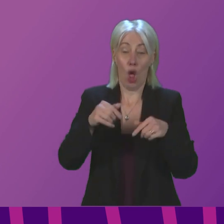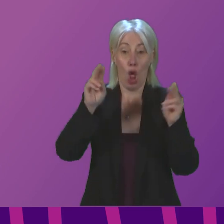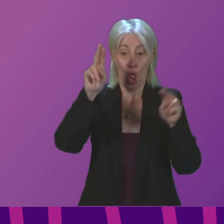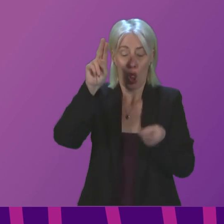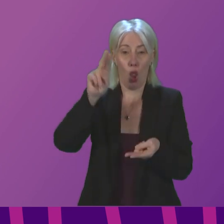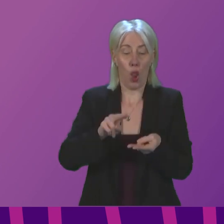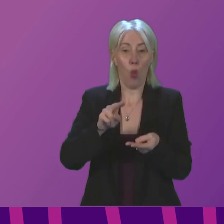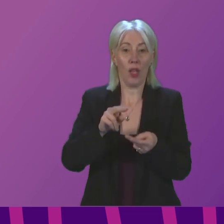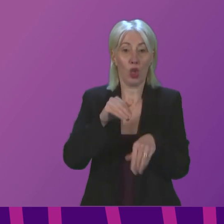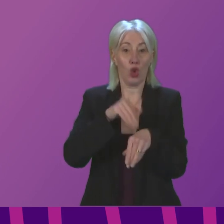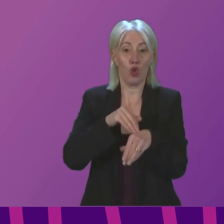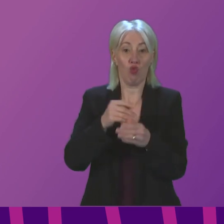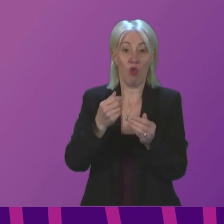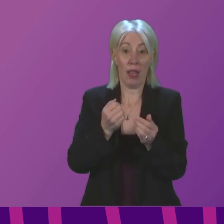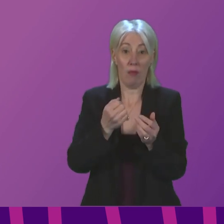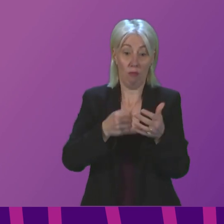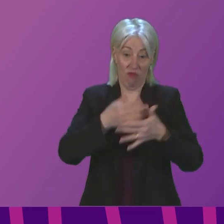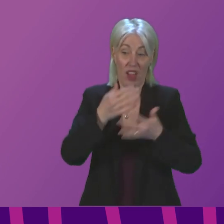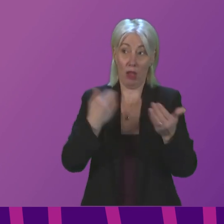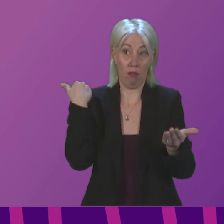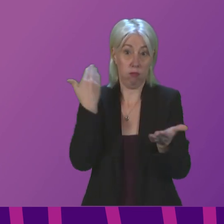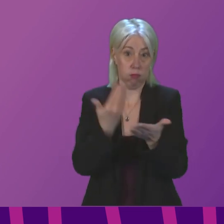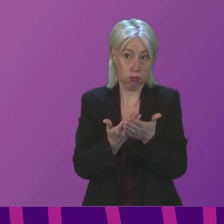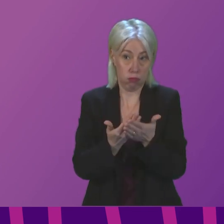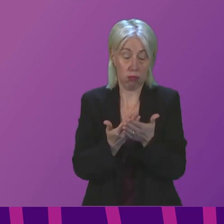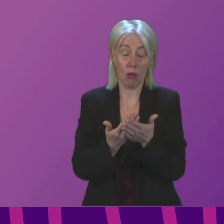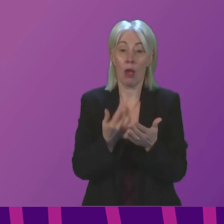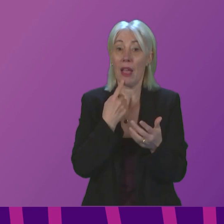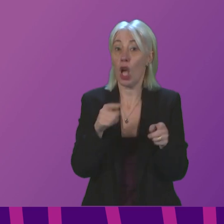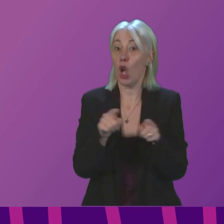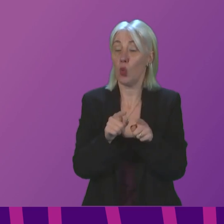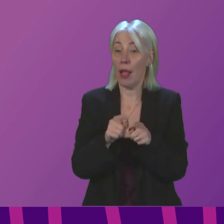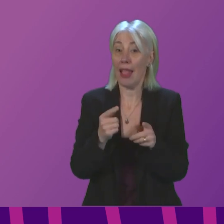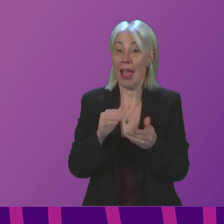rates in many years and, as I have already said today, send a higher proportion of our